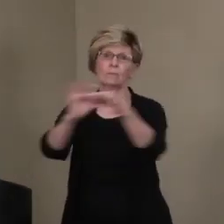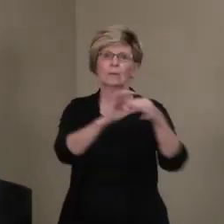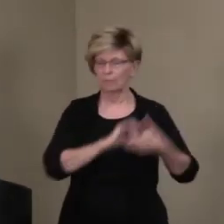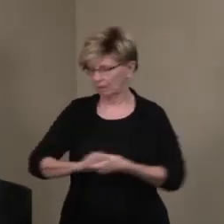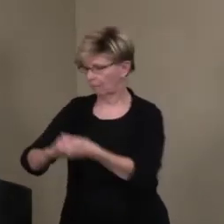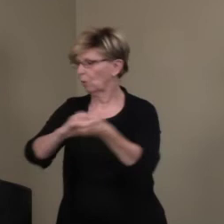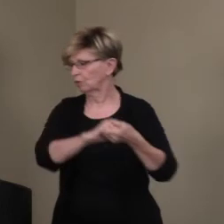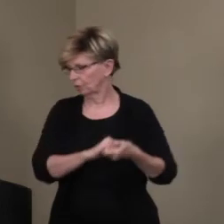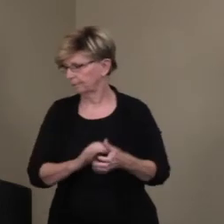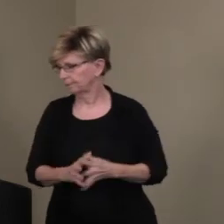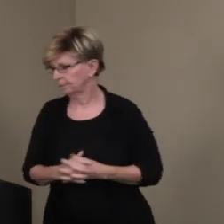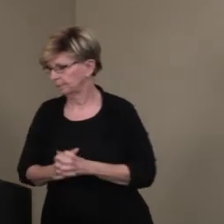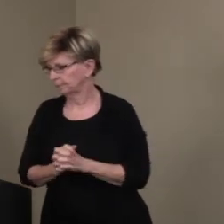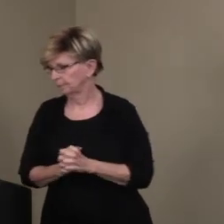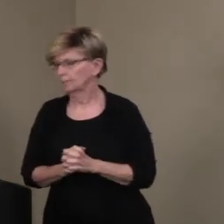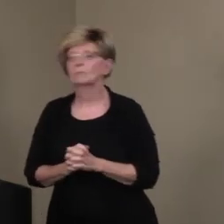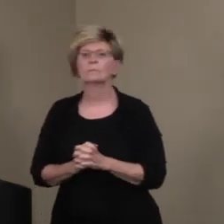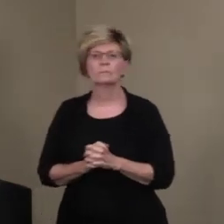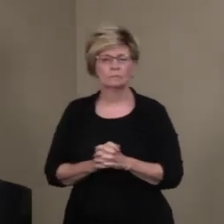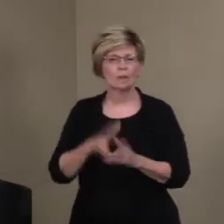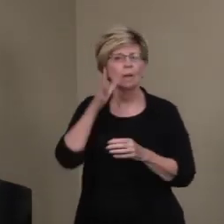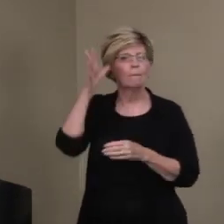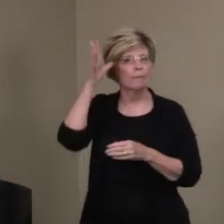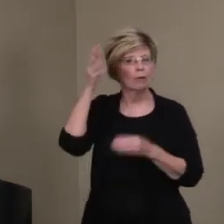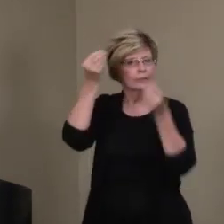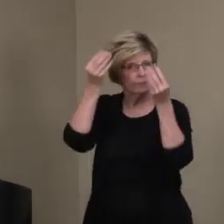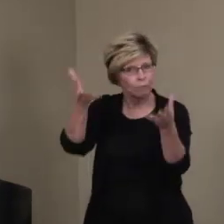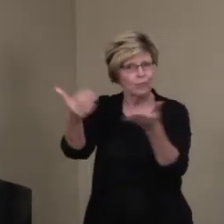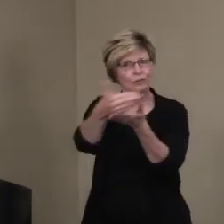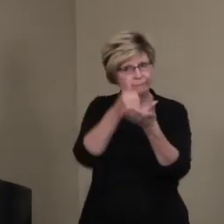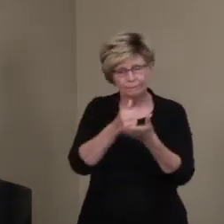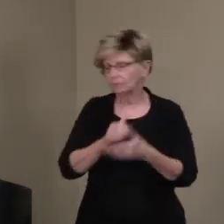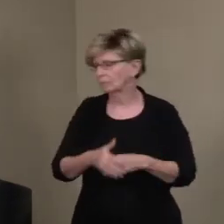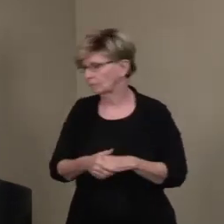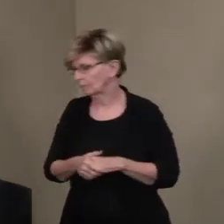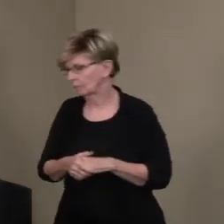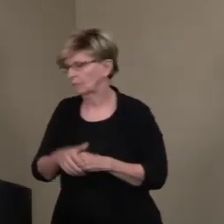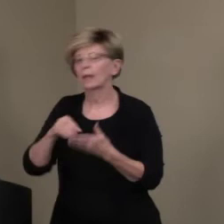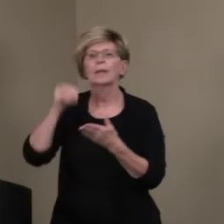well we need to coordinate and work together we need to gather information